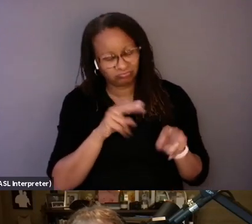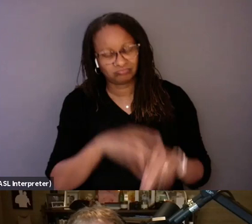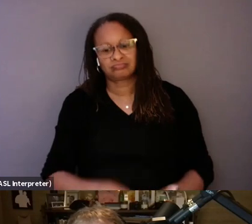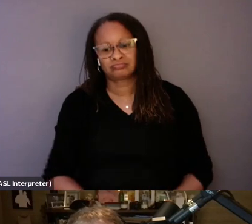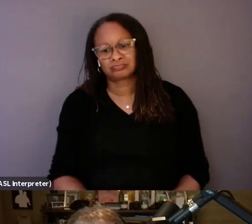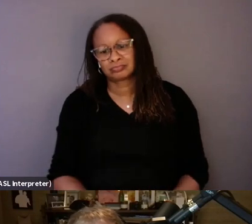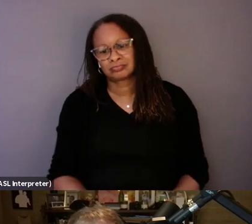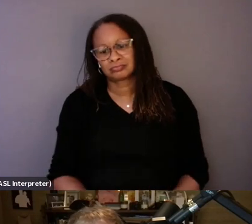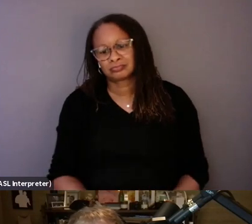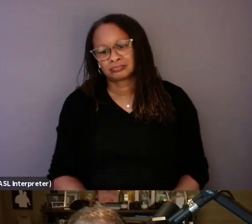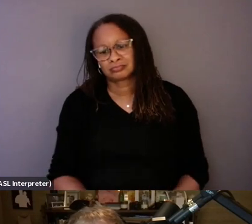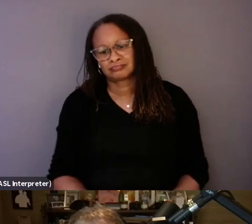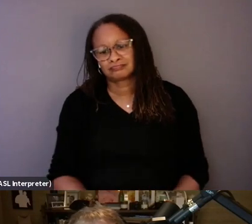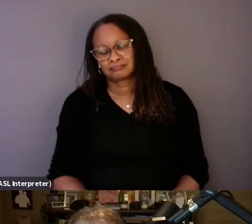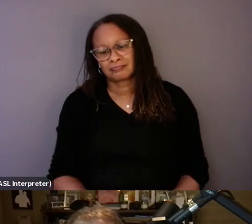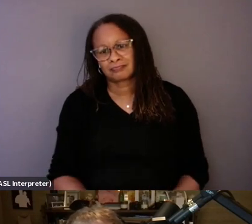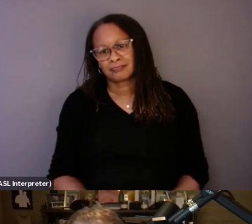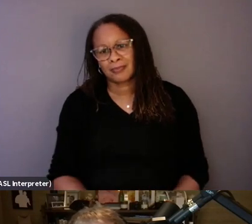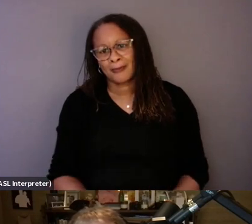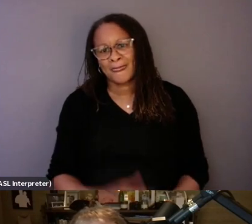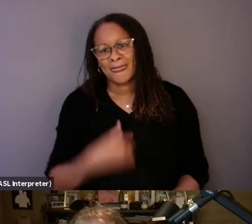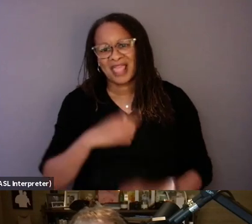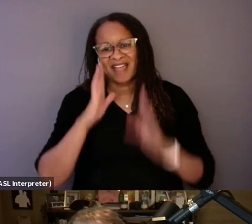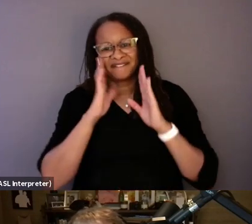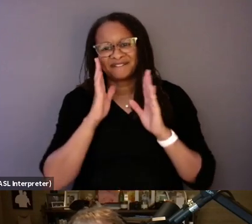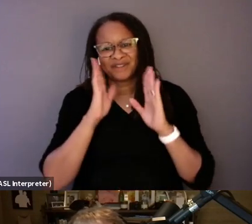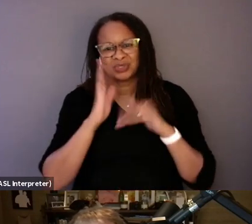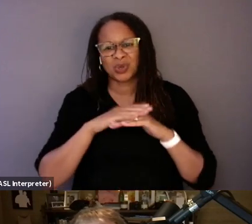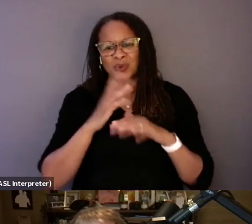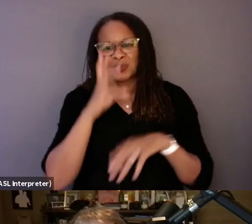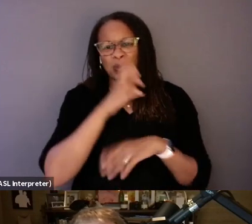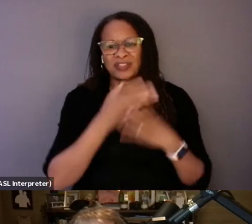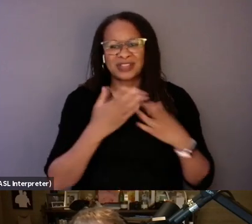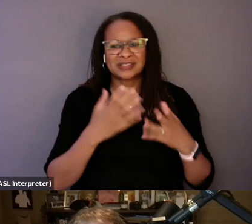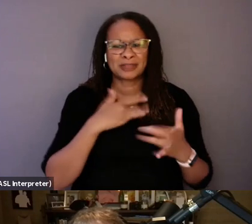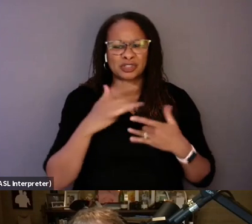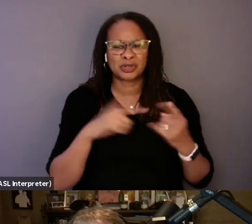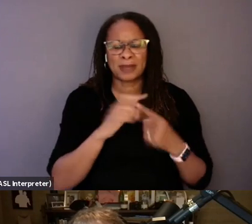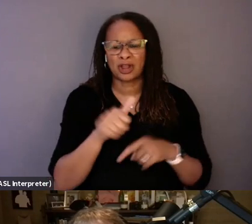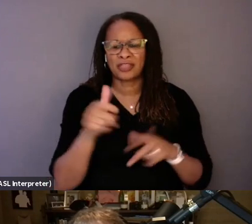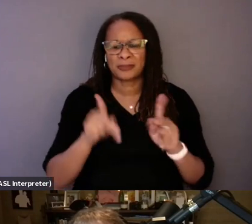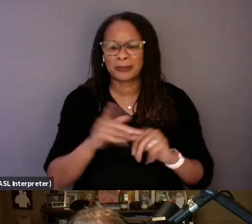Well, I focus on weird things. I get concerned about other people I was worried about and seeing